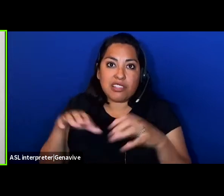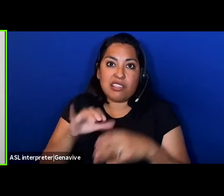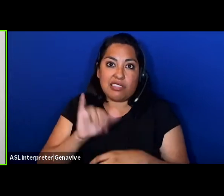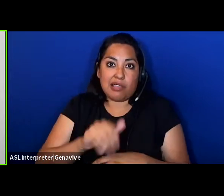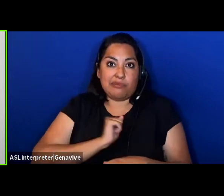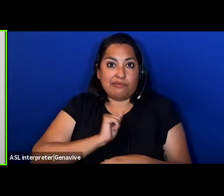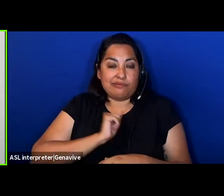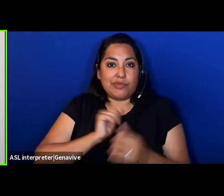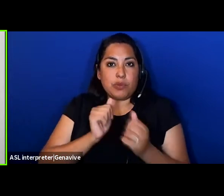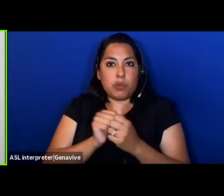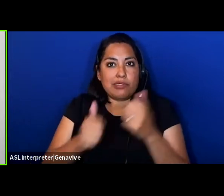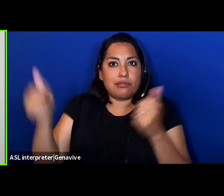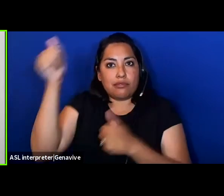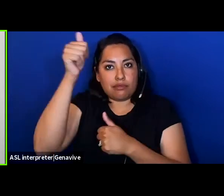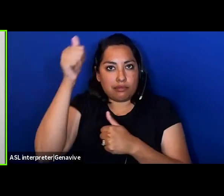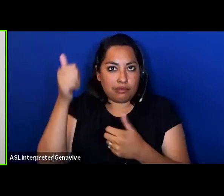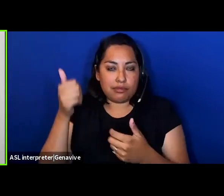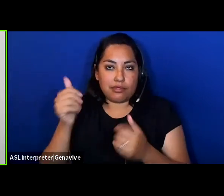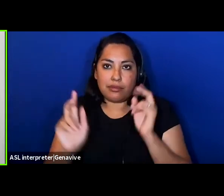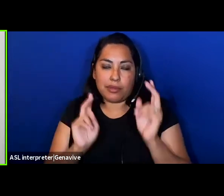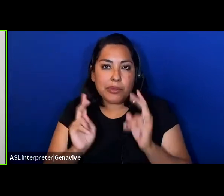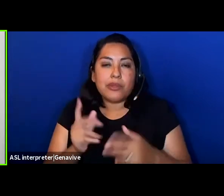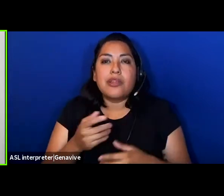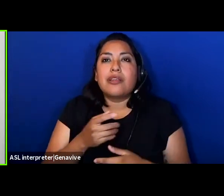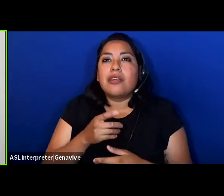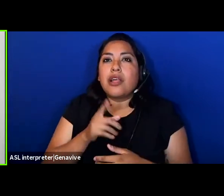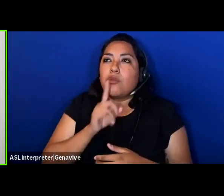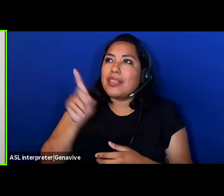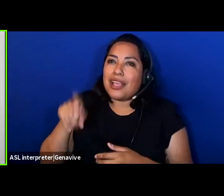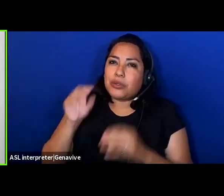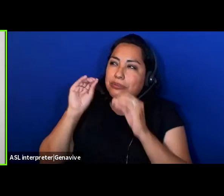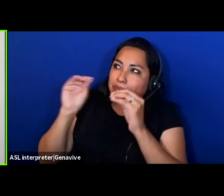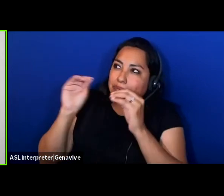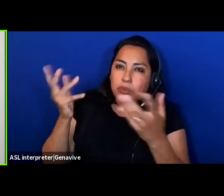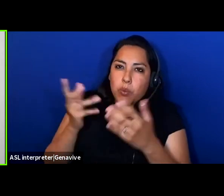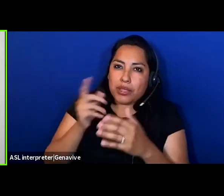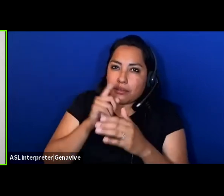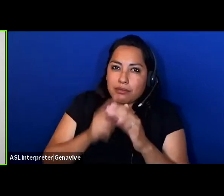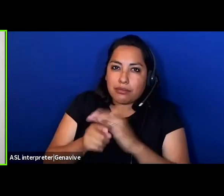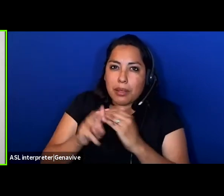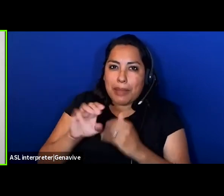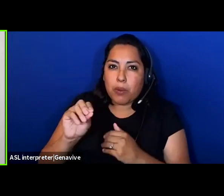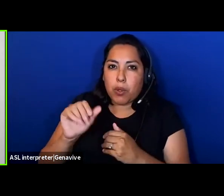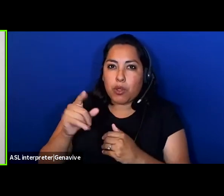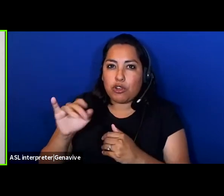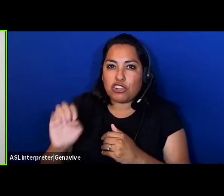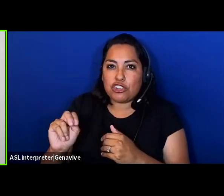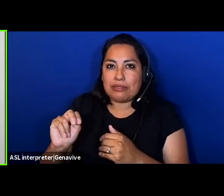just needed to really understand what microaggressions were and tap into their